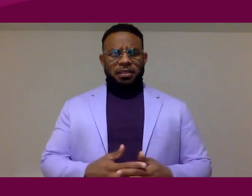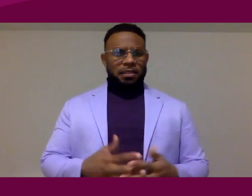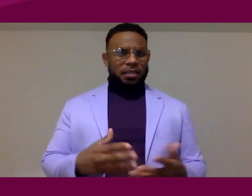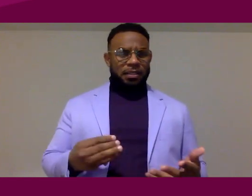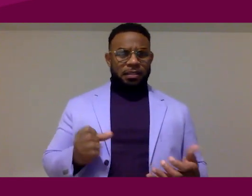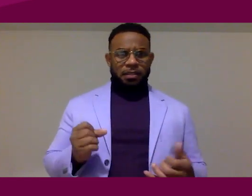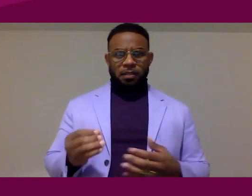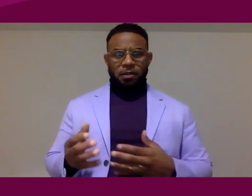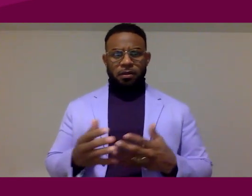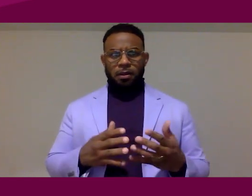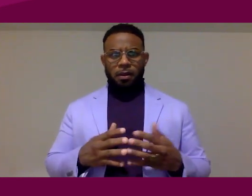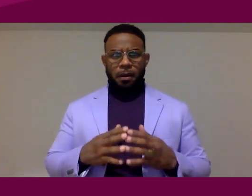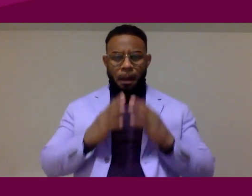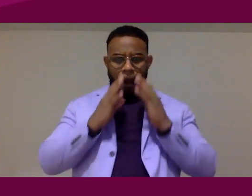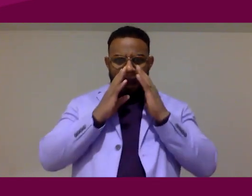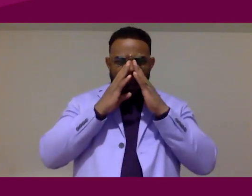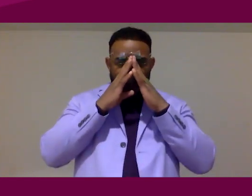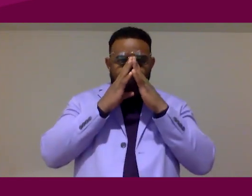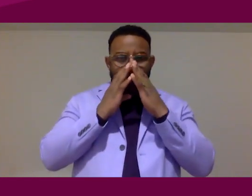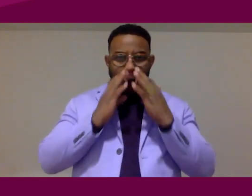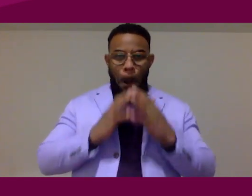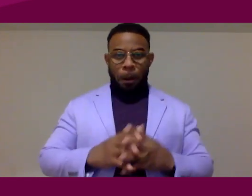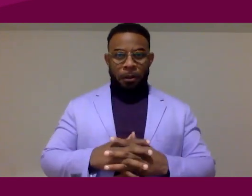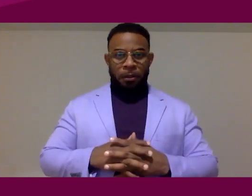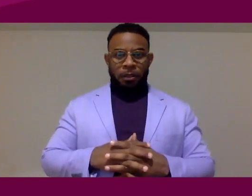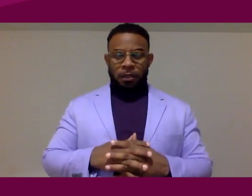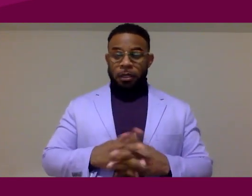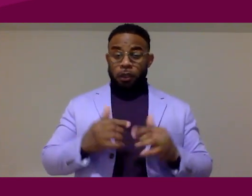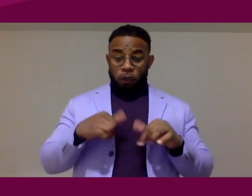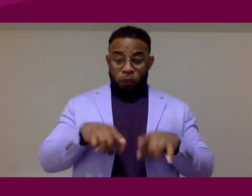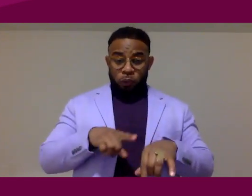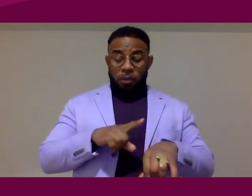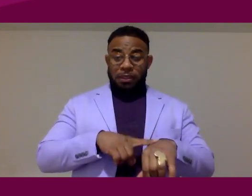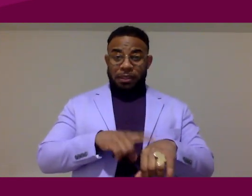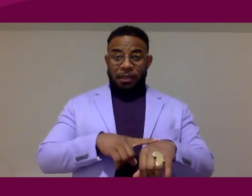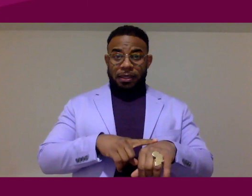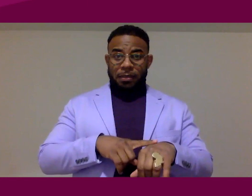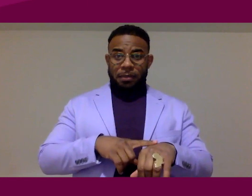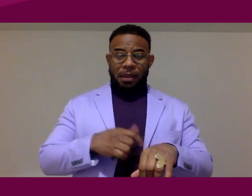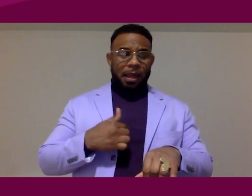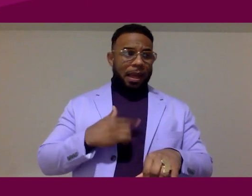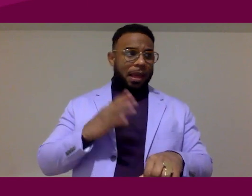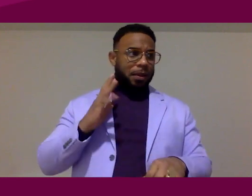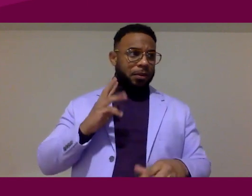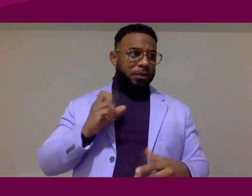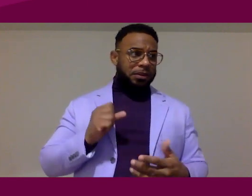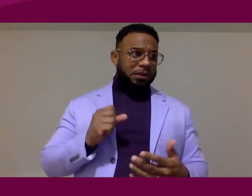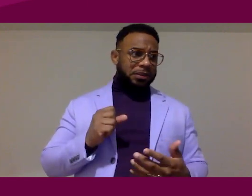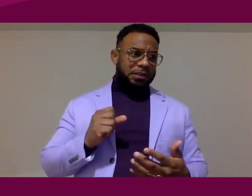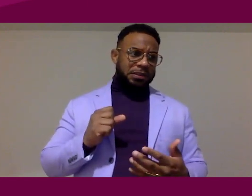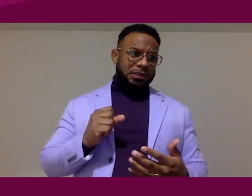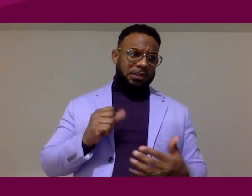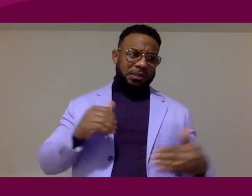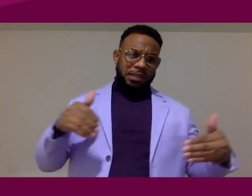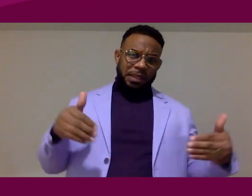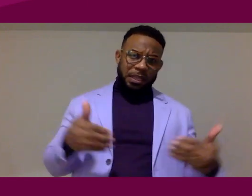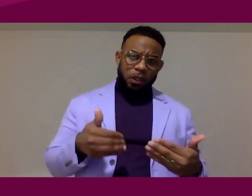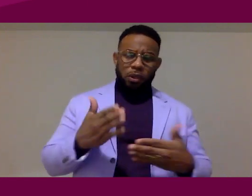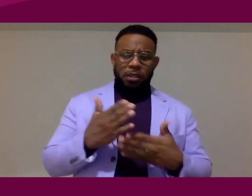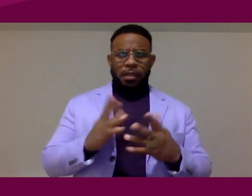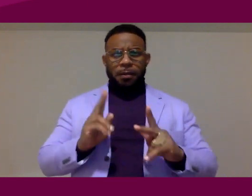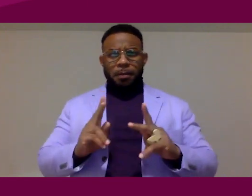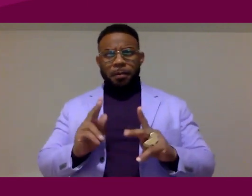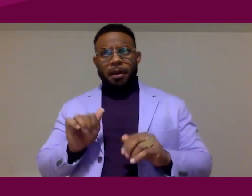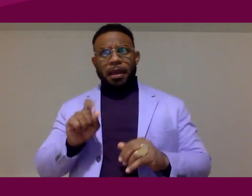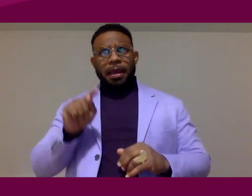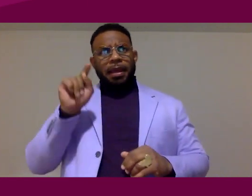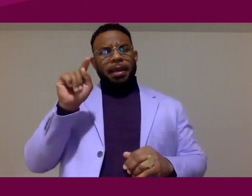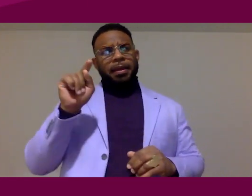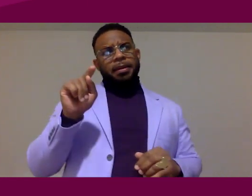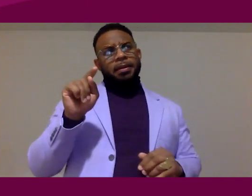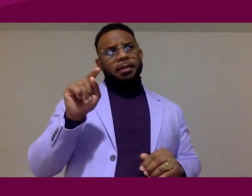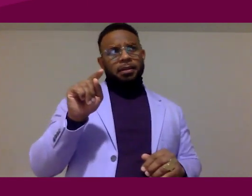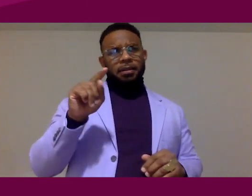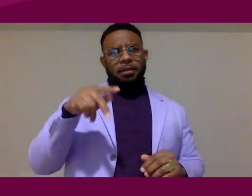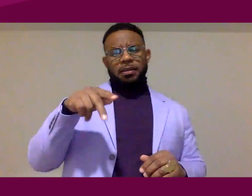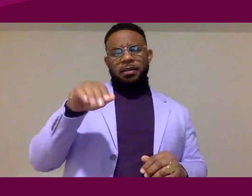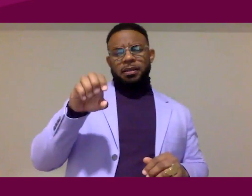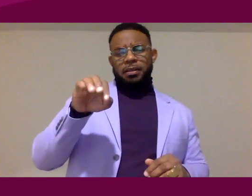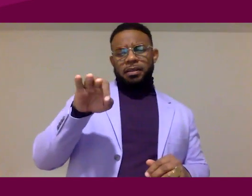And so during that time, I was introduced to some people at Pacific Bell, which was